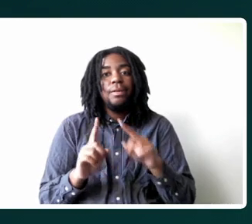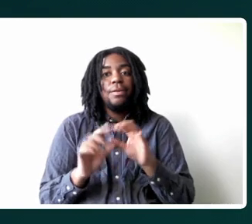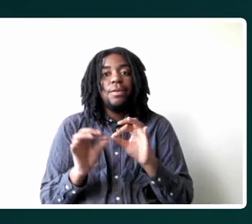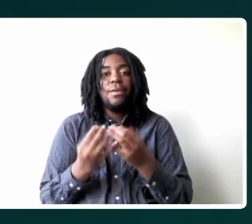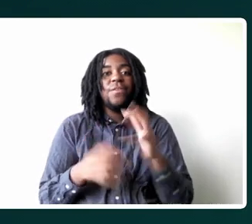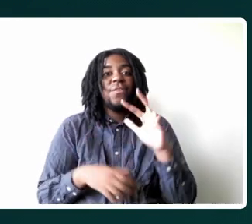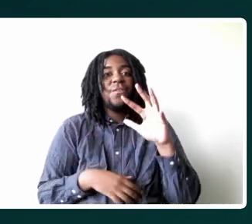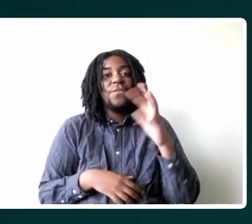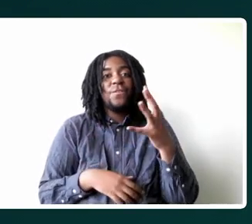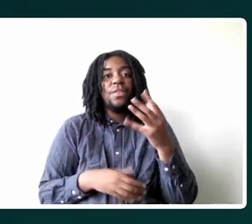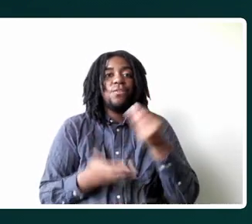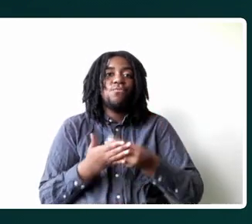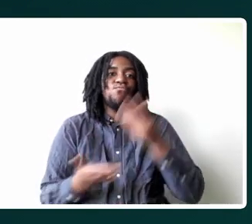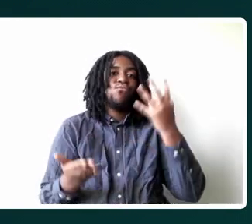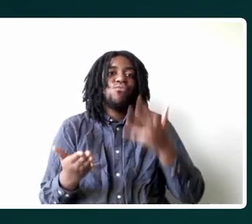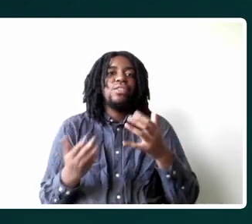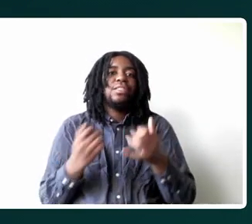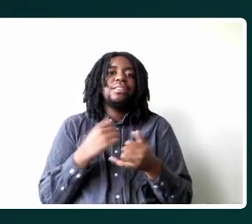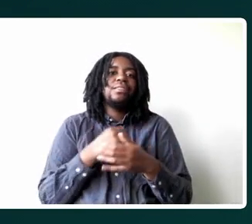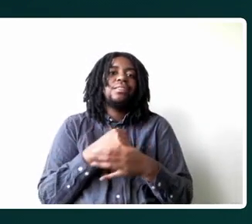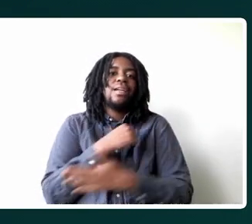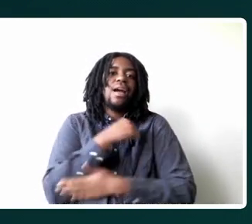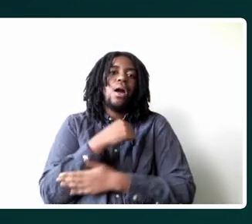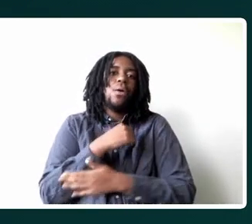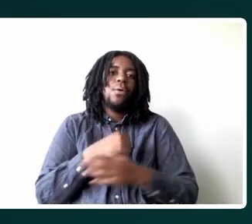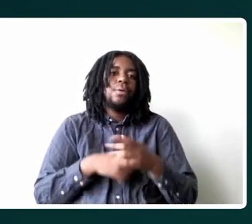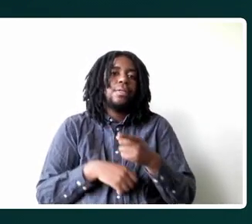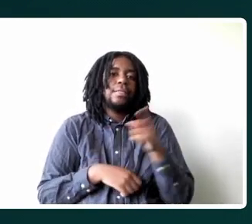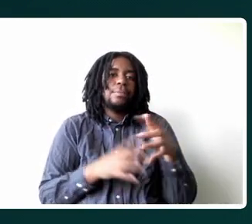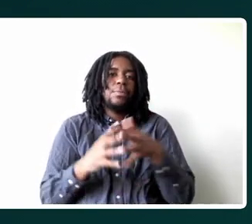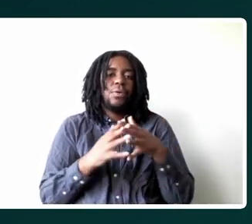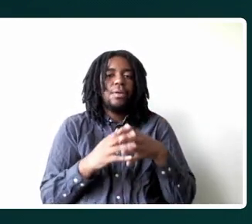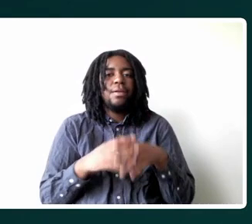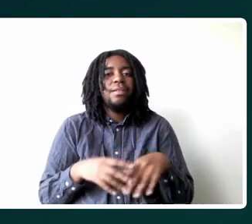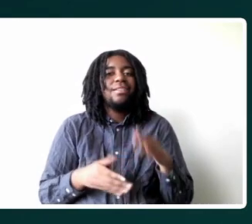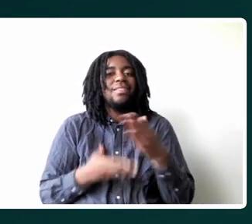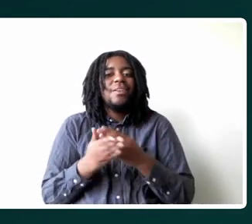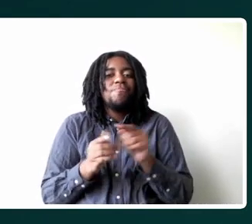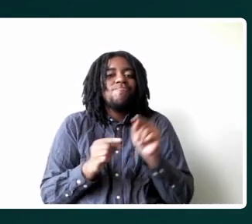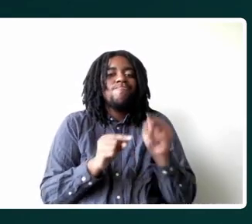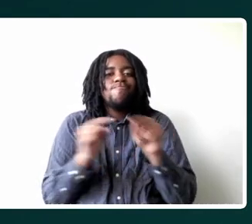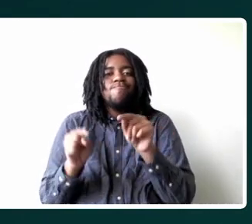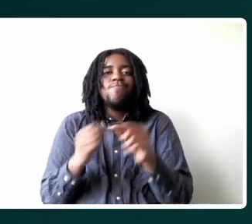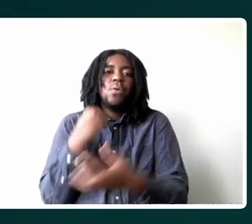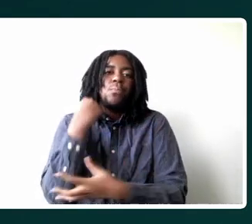United States, there are pockets of poverty in the county. Many of our multilingual students